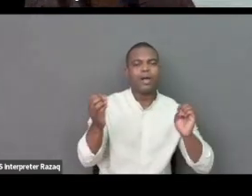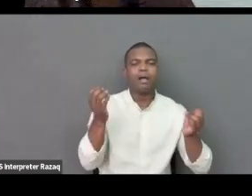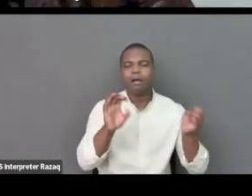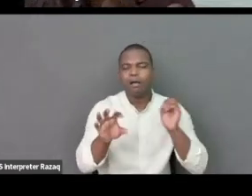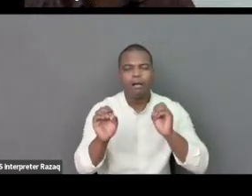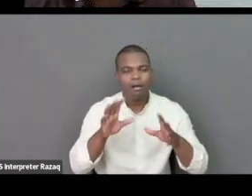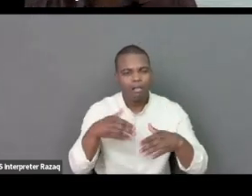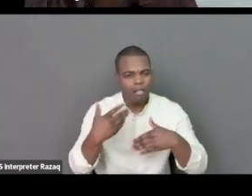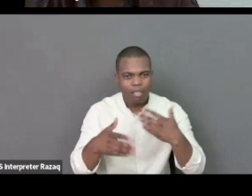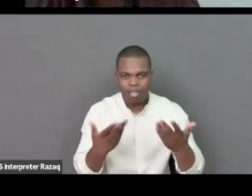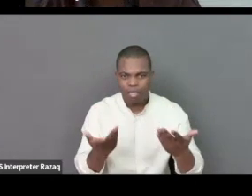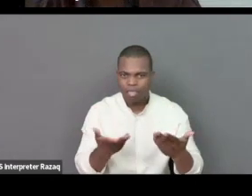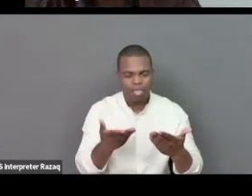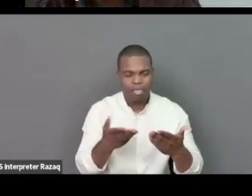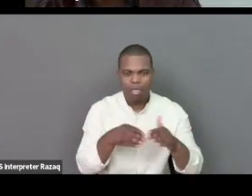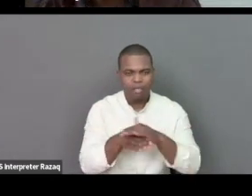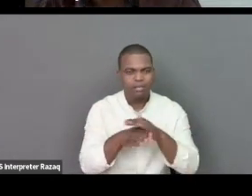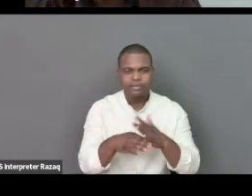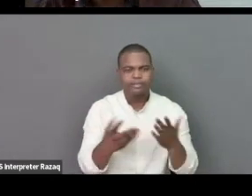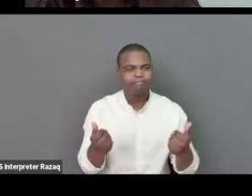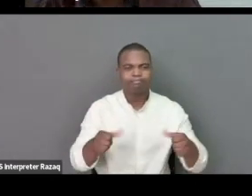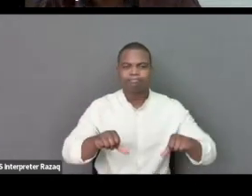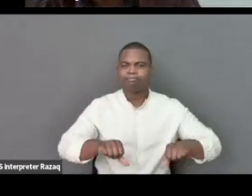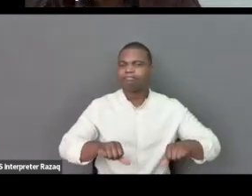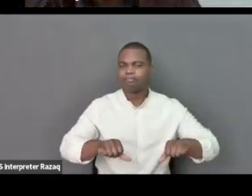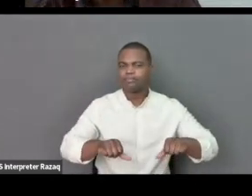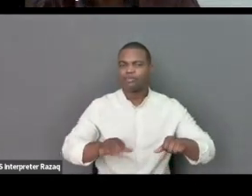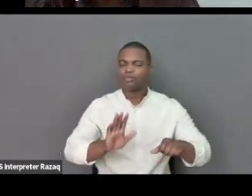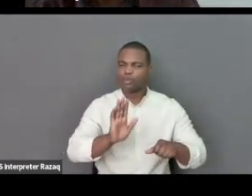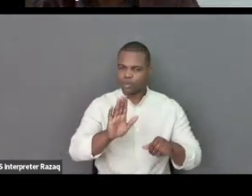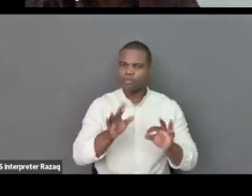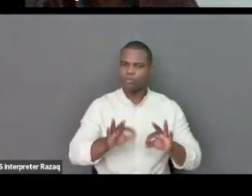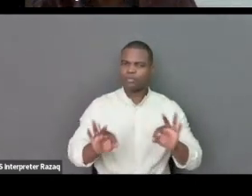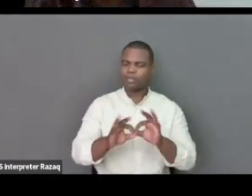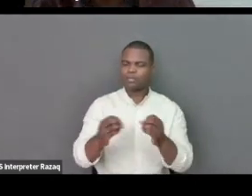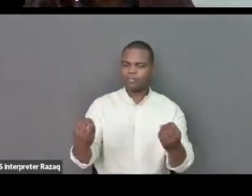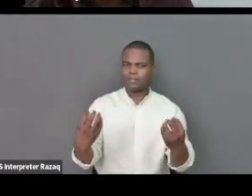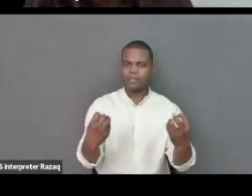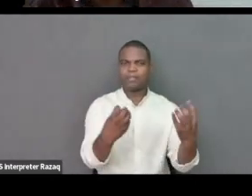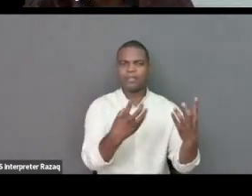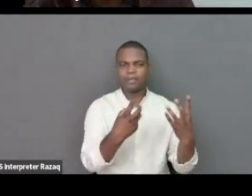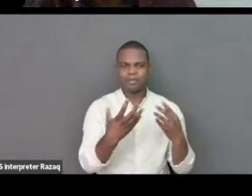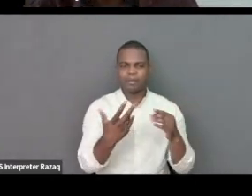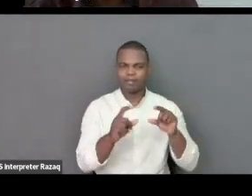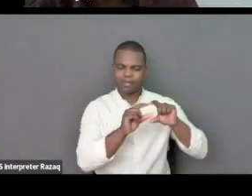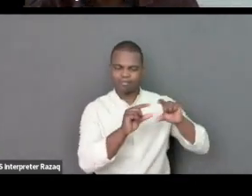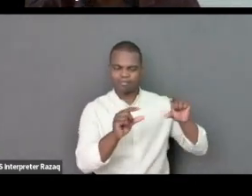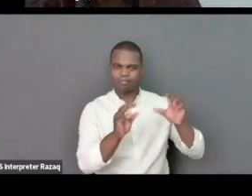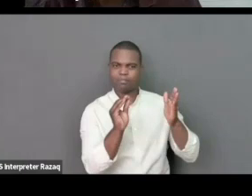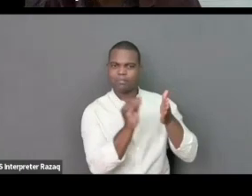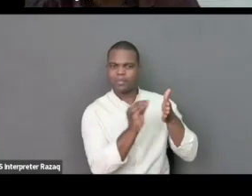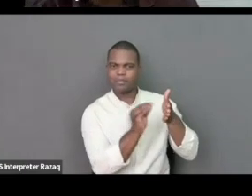sector bodies receive these feedbacks, they are actually happy about it; they are happy to learn about the errors, and they aim to fix